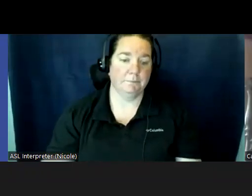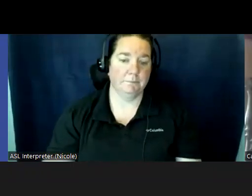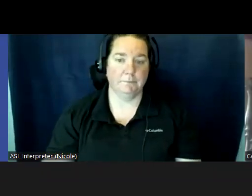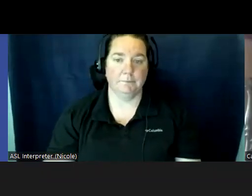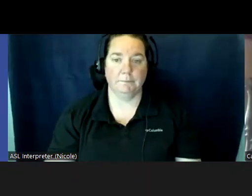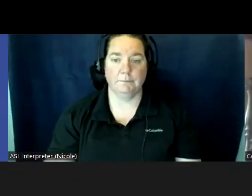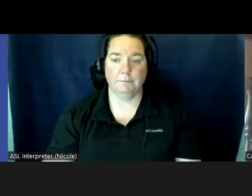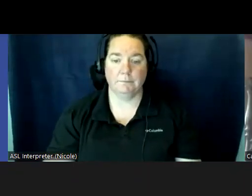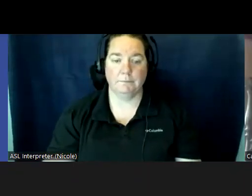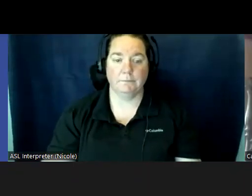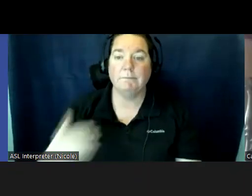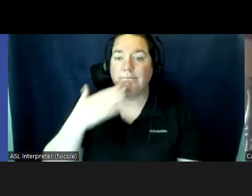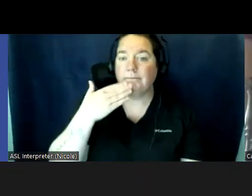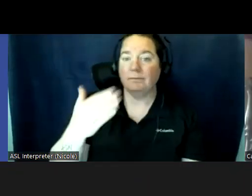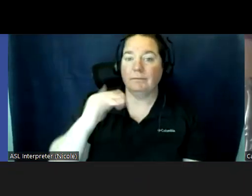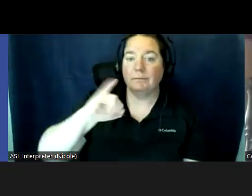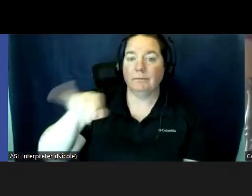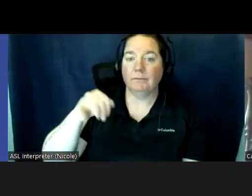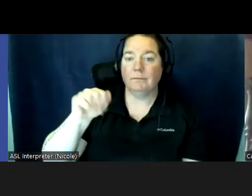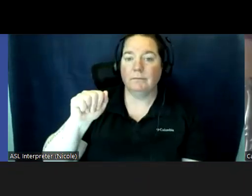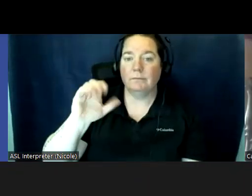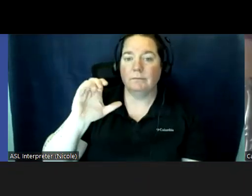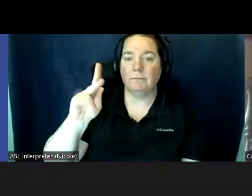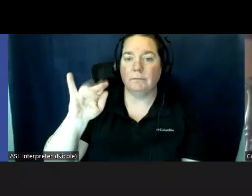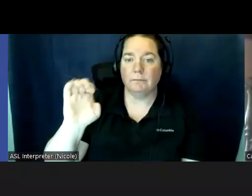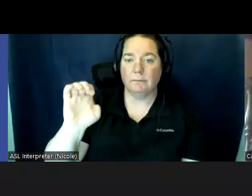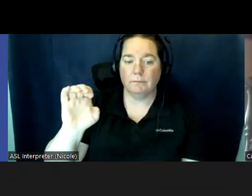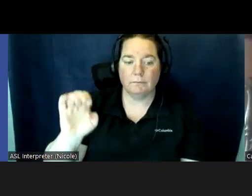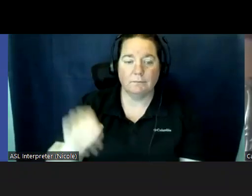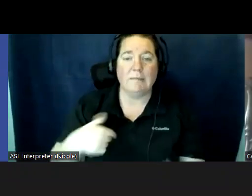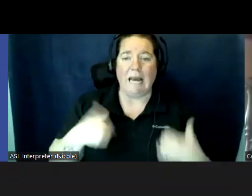Thank you, Jackie. I am trying to capture all of these in the chat.